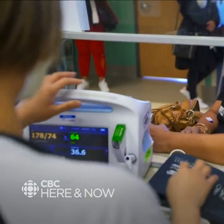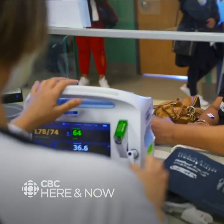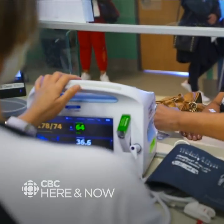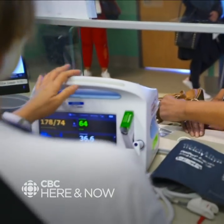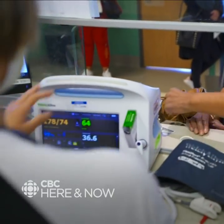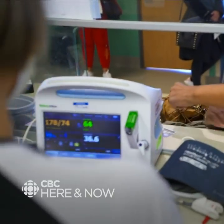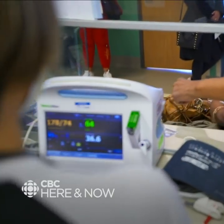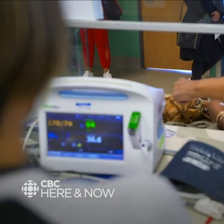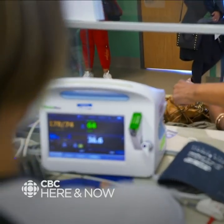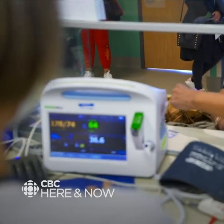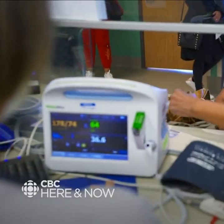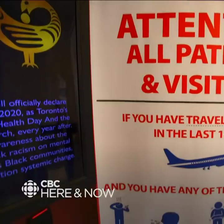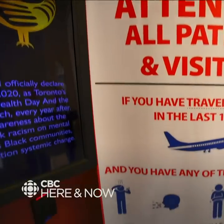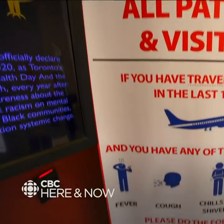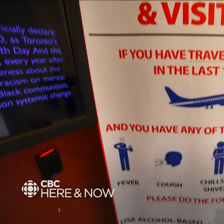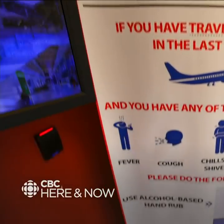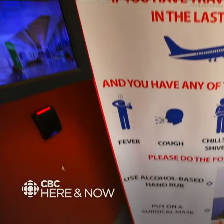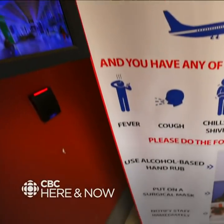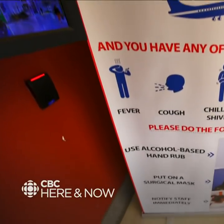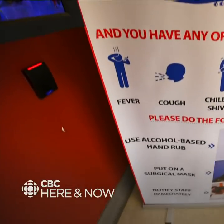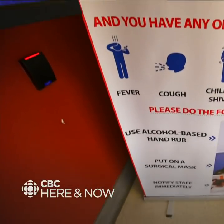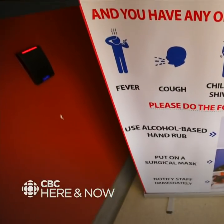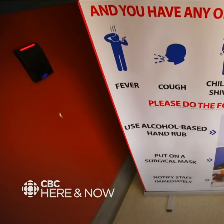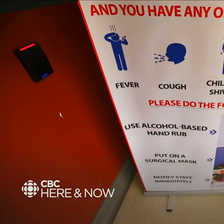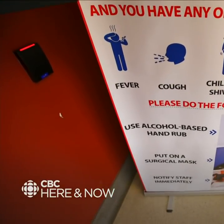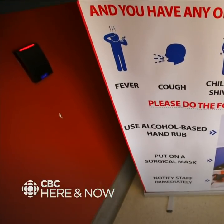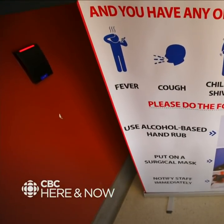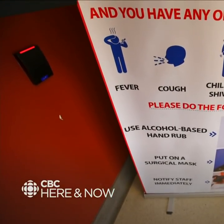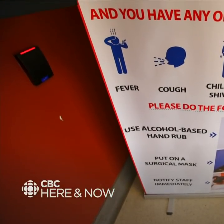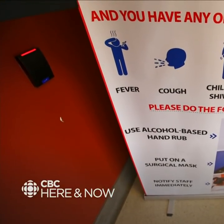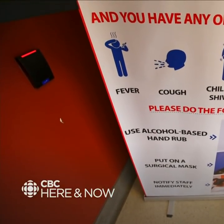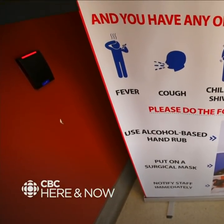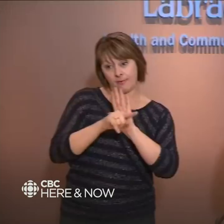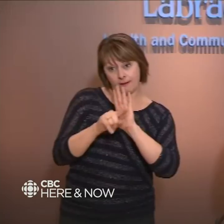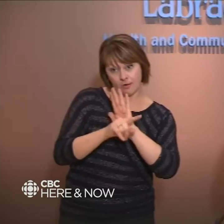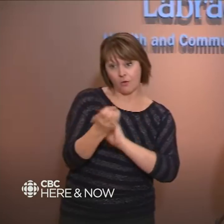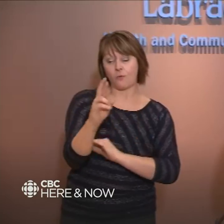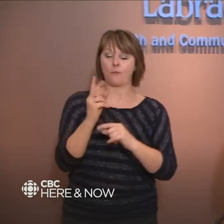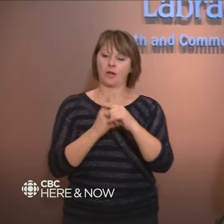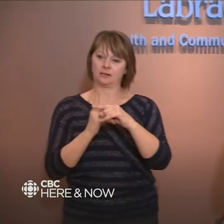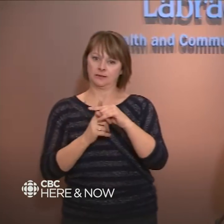ANTICIPATE WE WILL SEE CASES